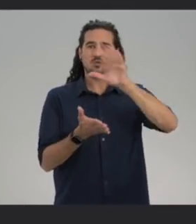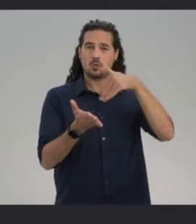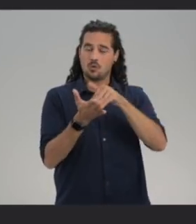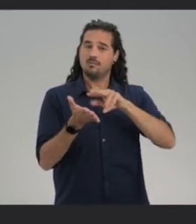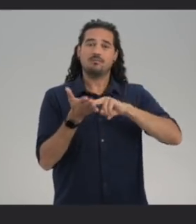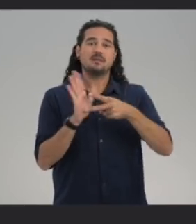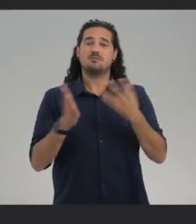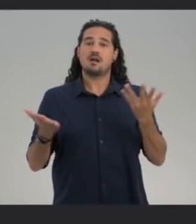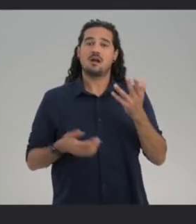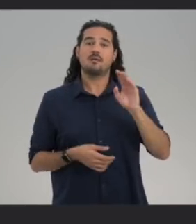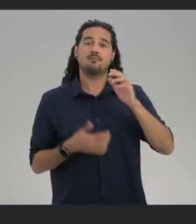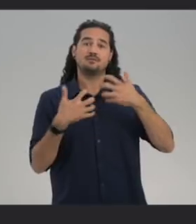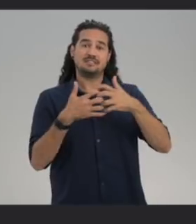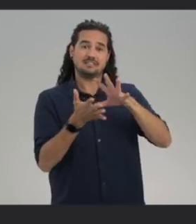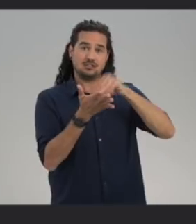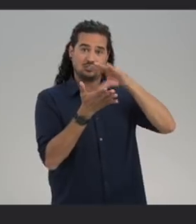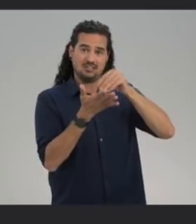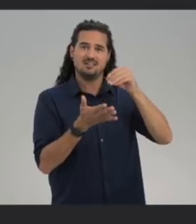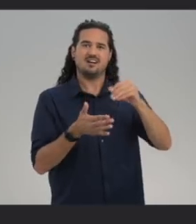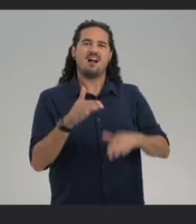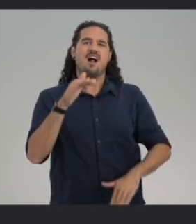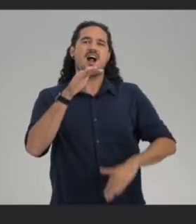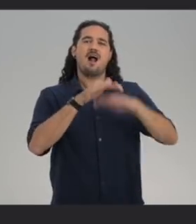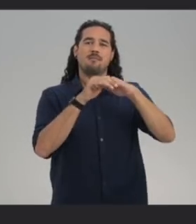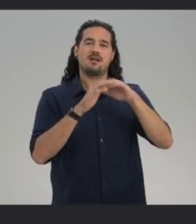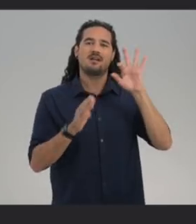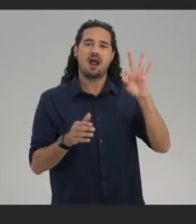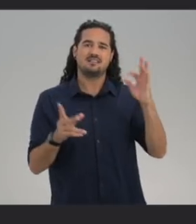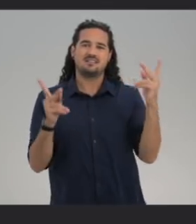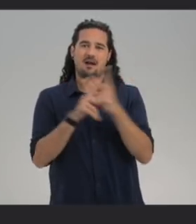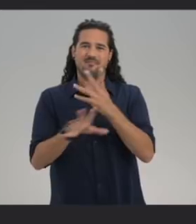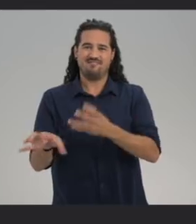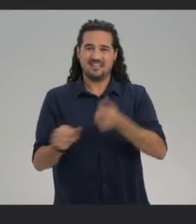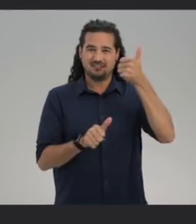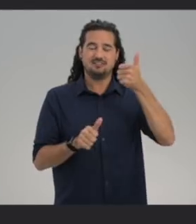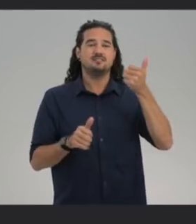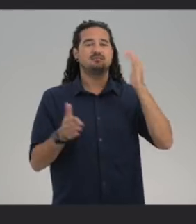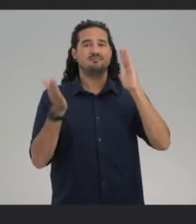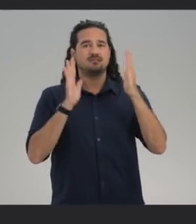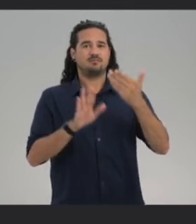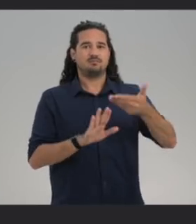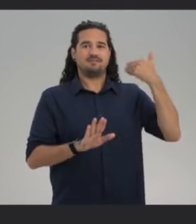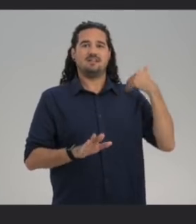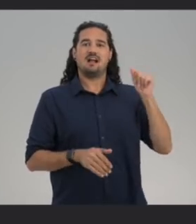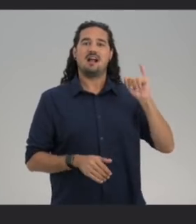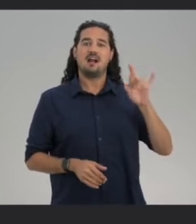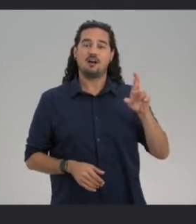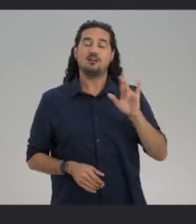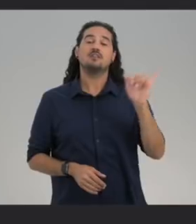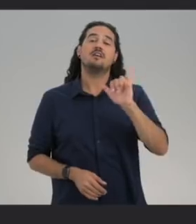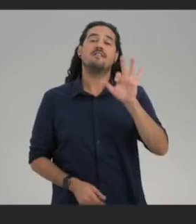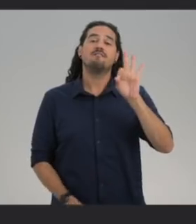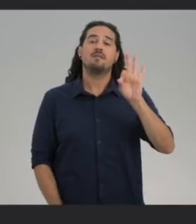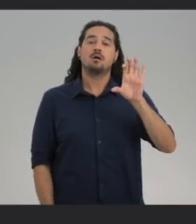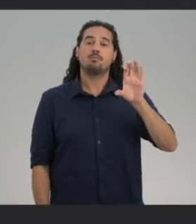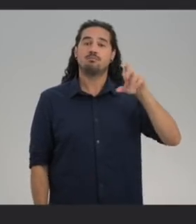are up to an astonishing nine times faster than the previous Air. So apps like Final Cut Pro that use ML-based features